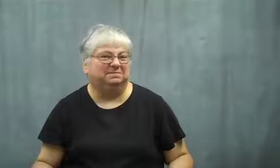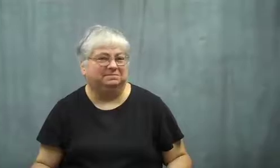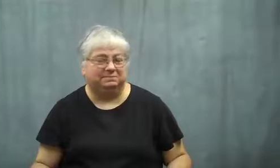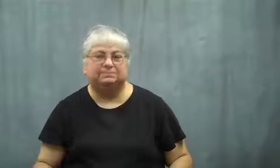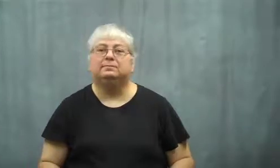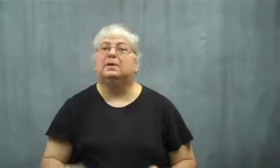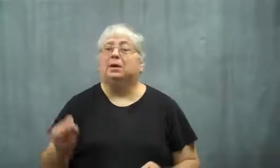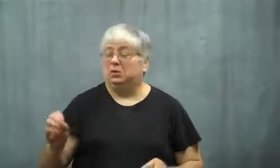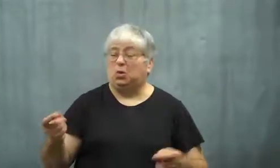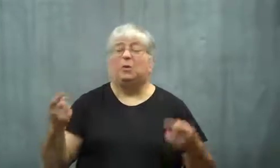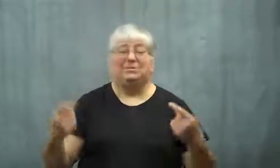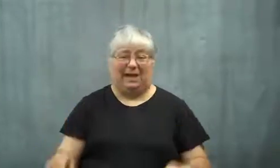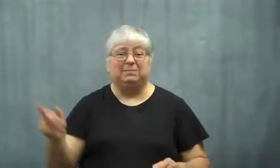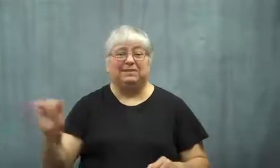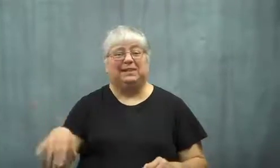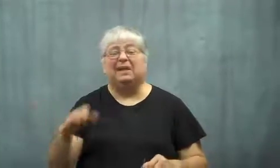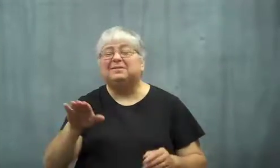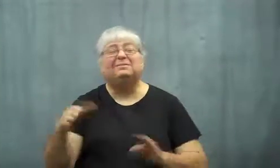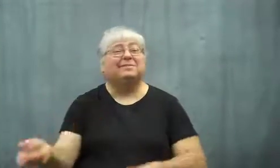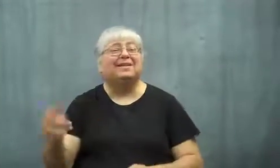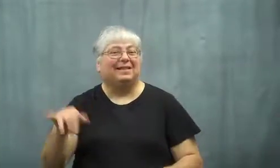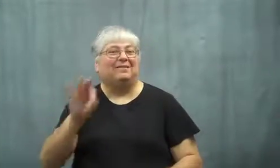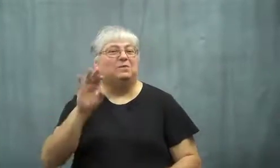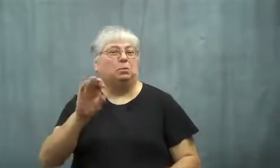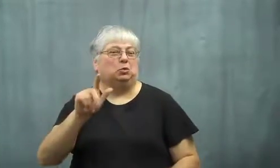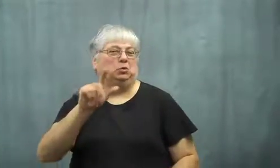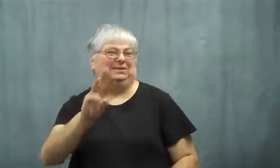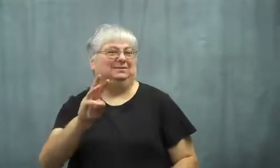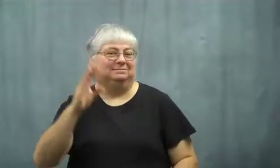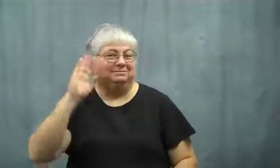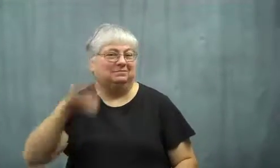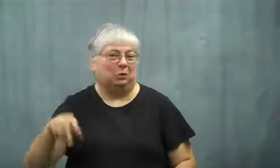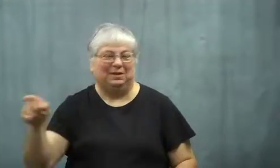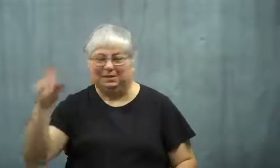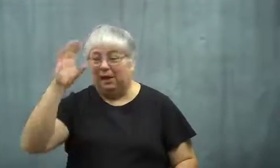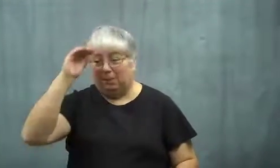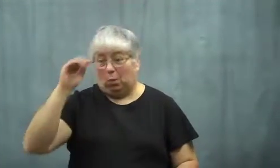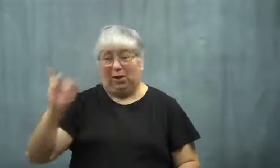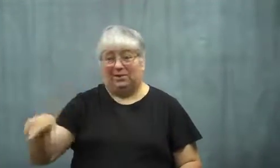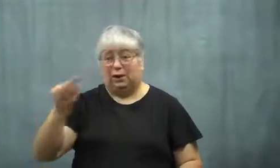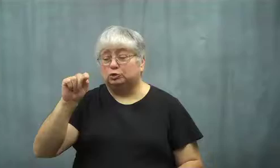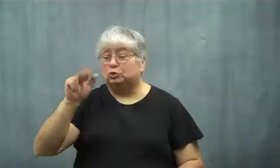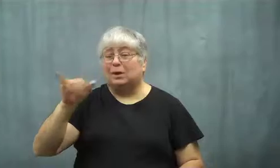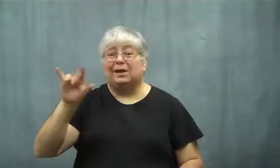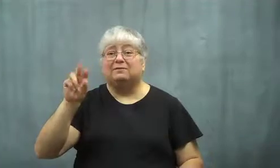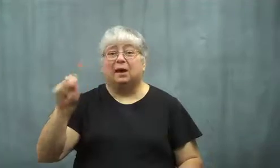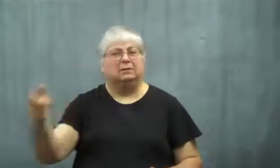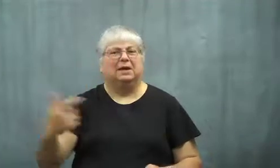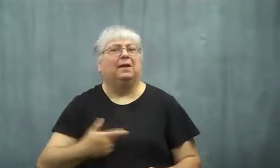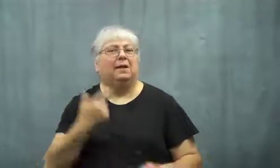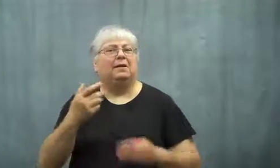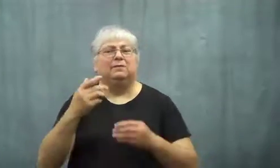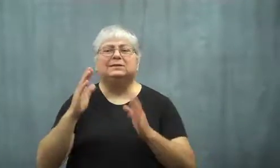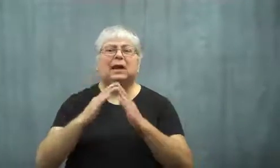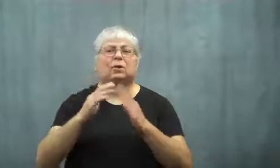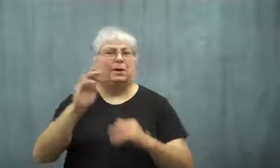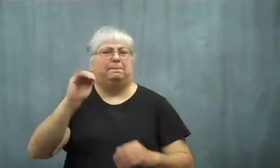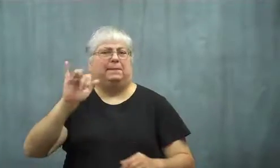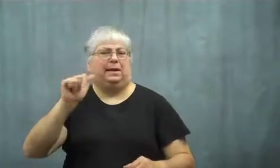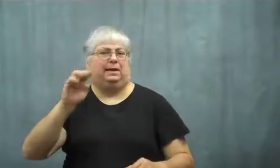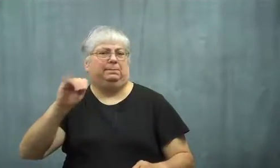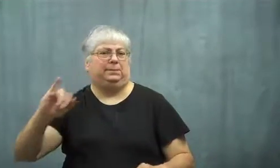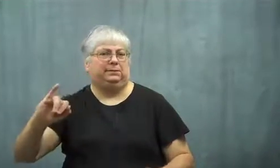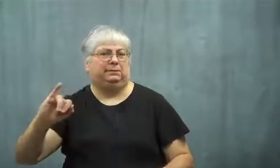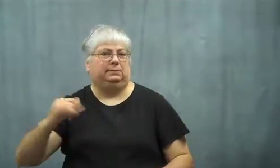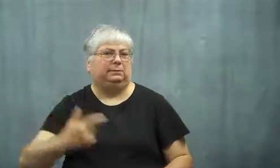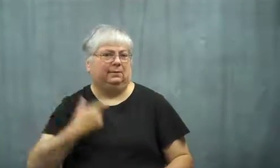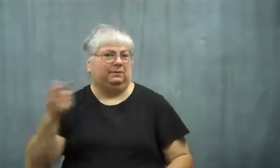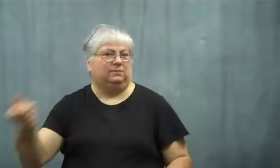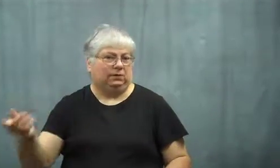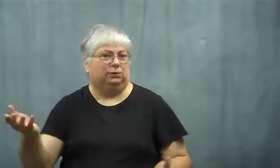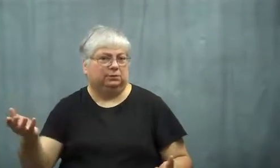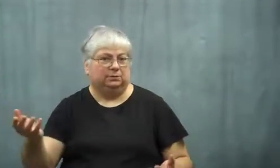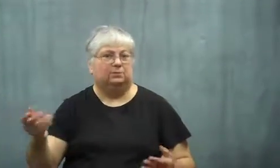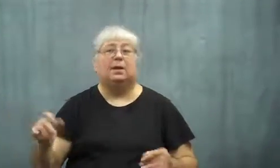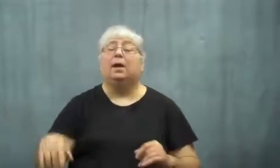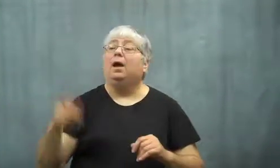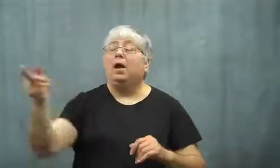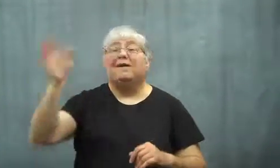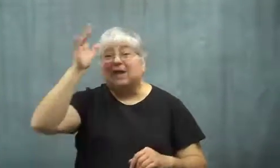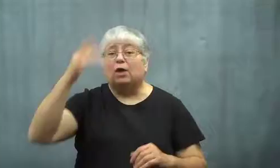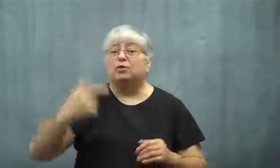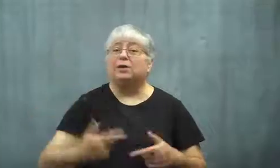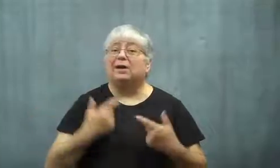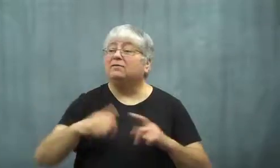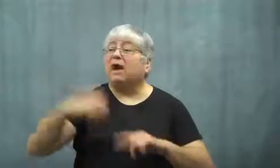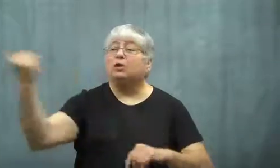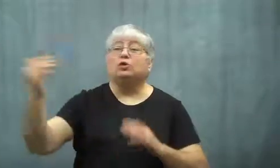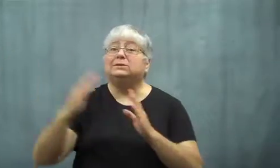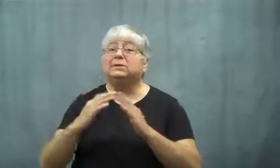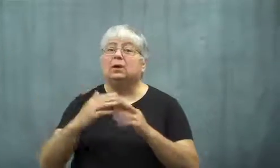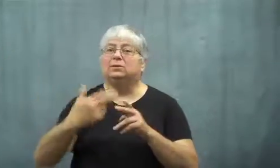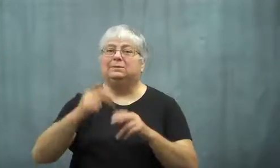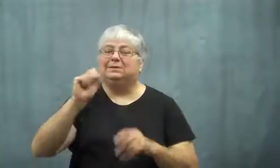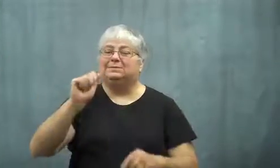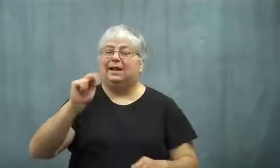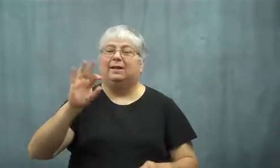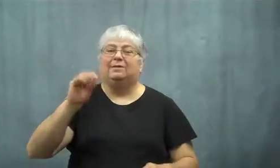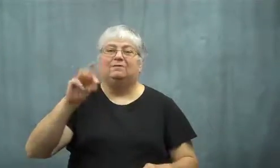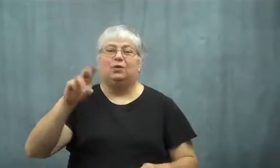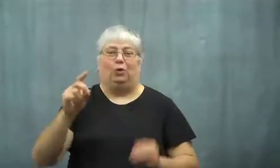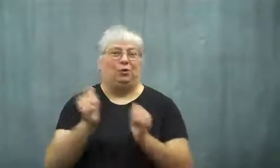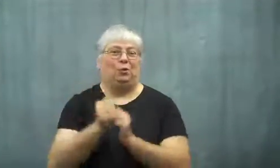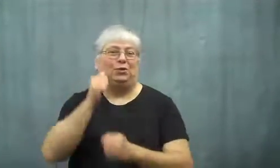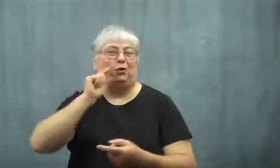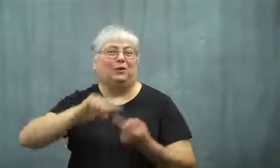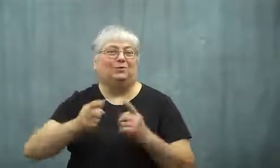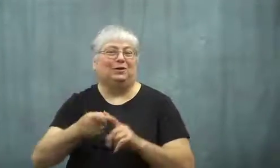Trayvon died on February 26. He lived in Miami.